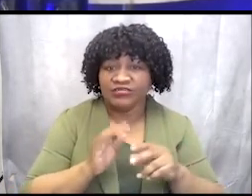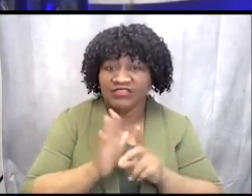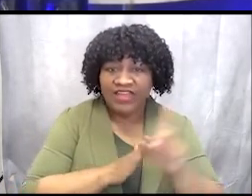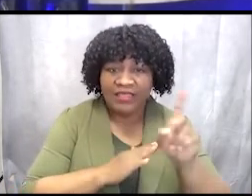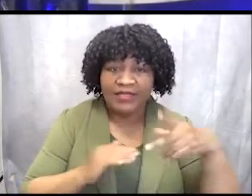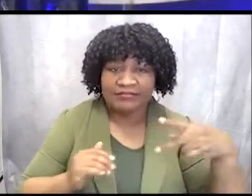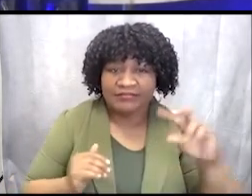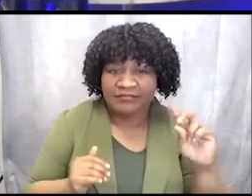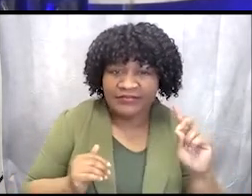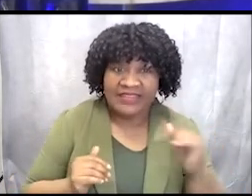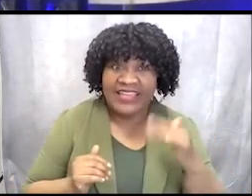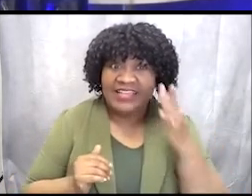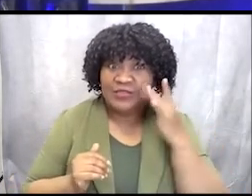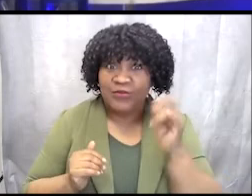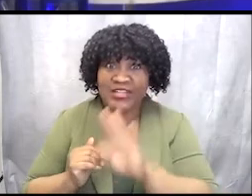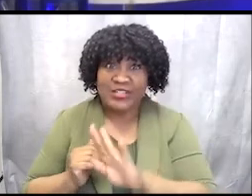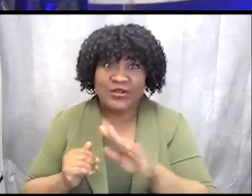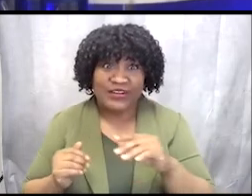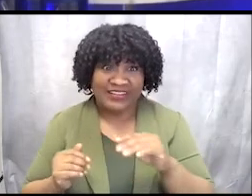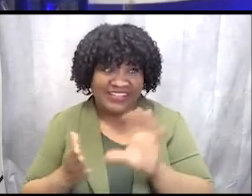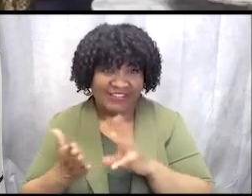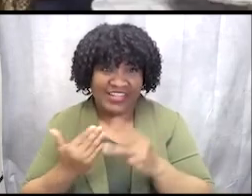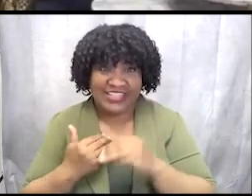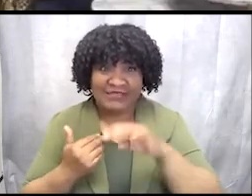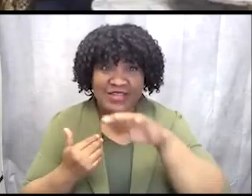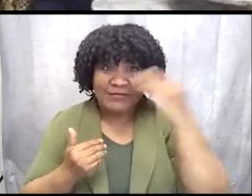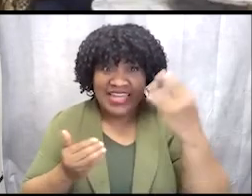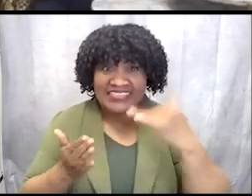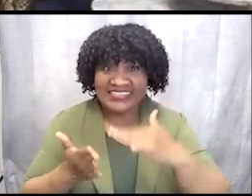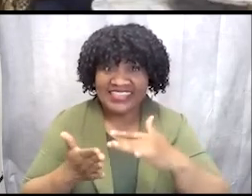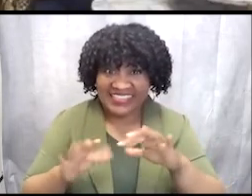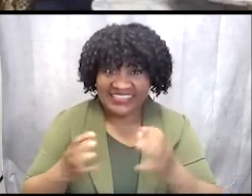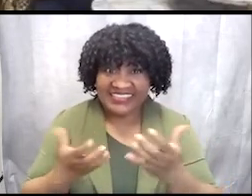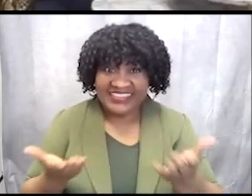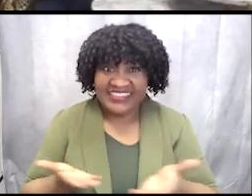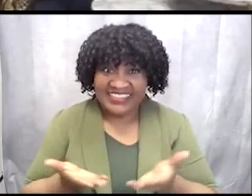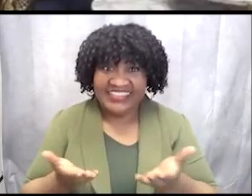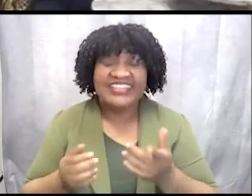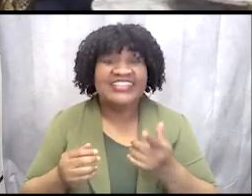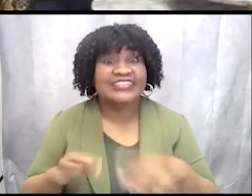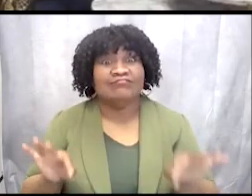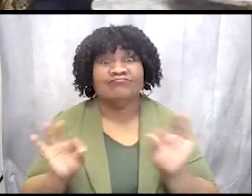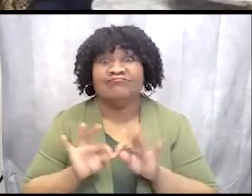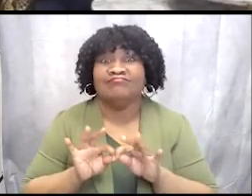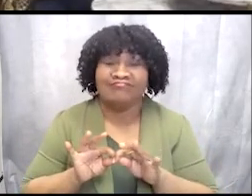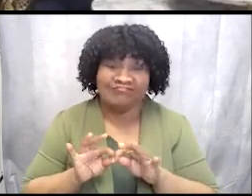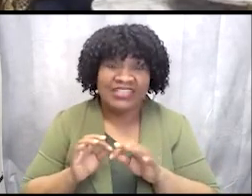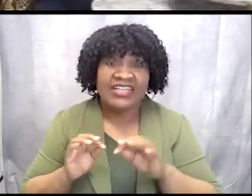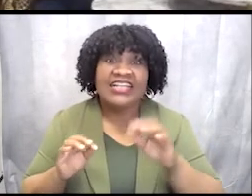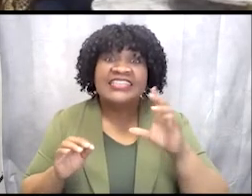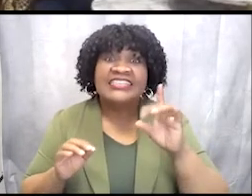that's why the black studies curriculum that's being developed in New York City is so important. There's not a district in New York State